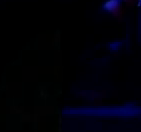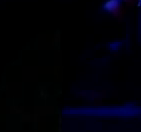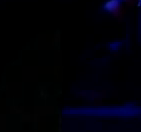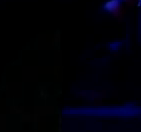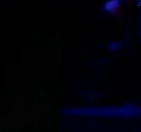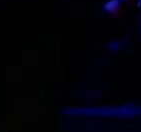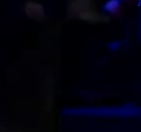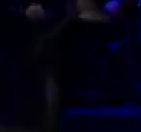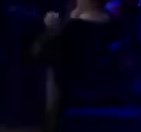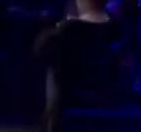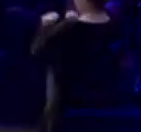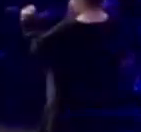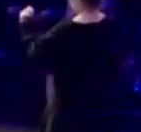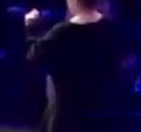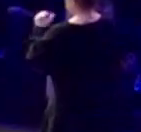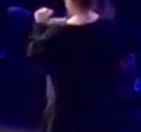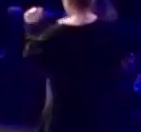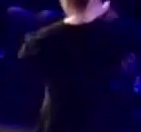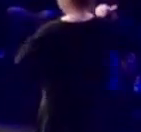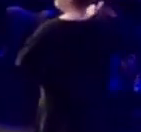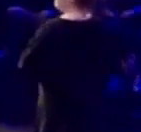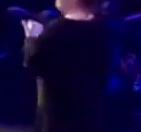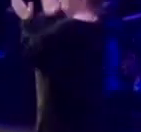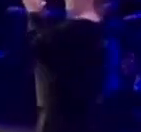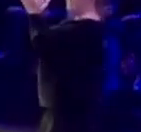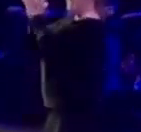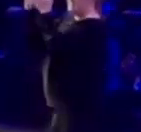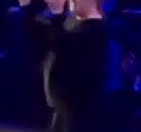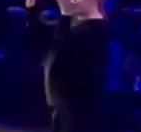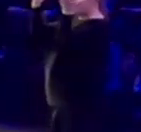yeah Yeah